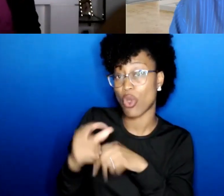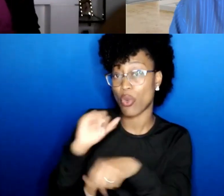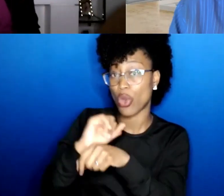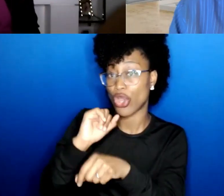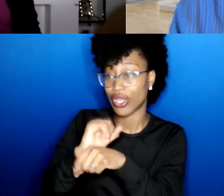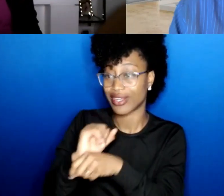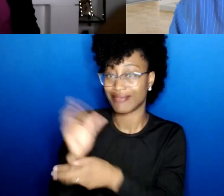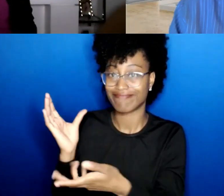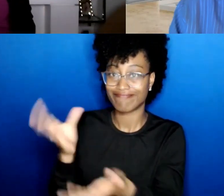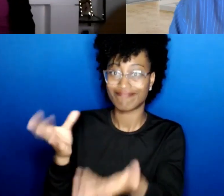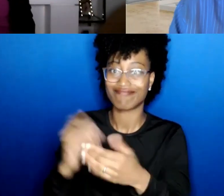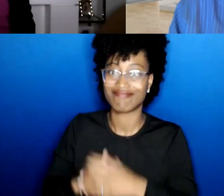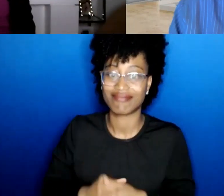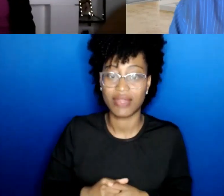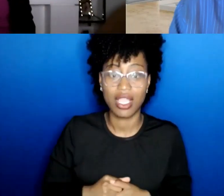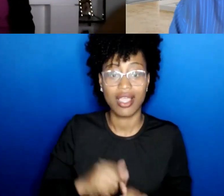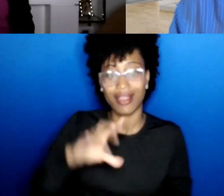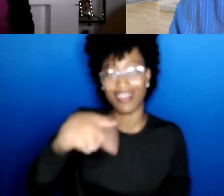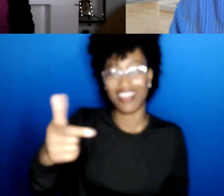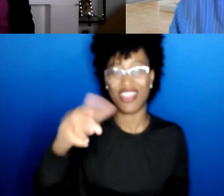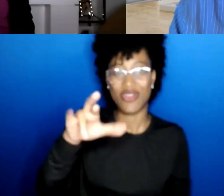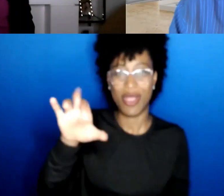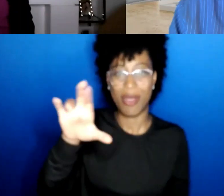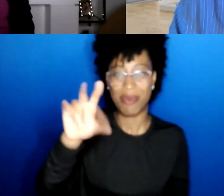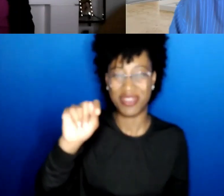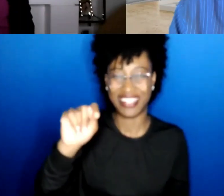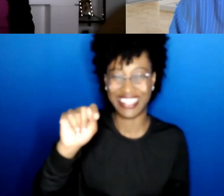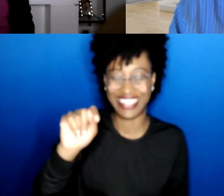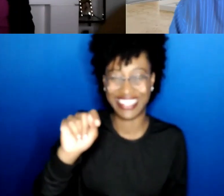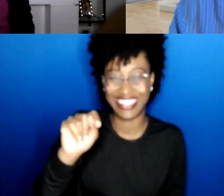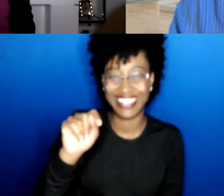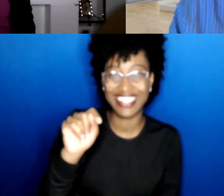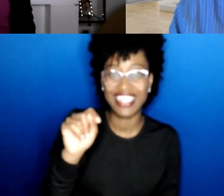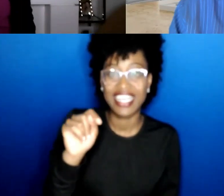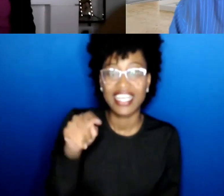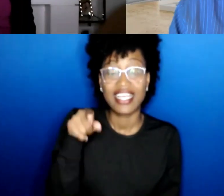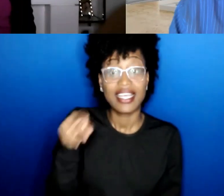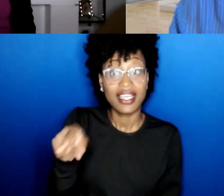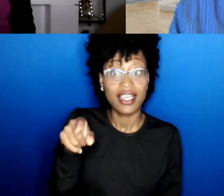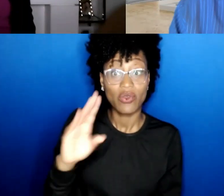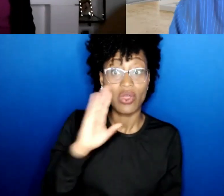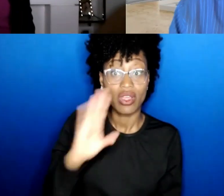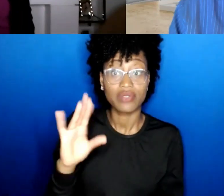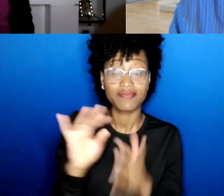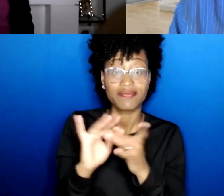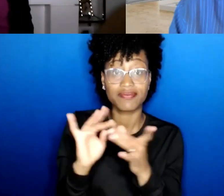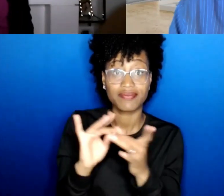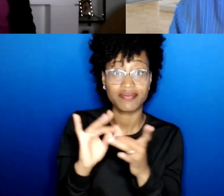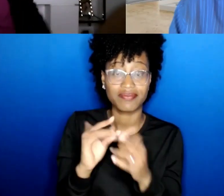06:29:35 , who will also make some welcoming remarks, and from Robert, from your comments